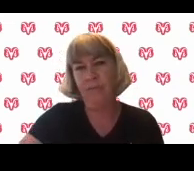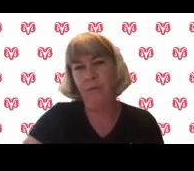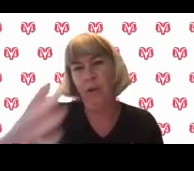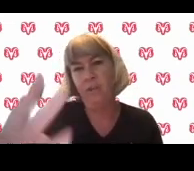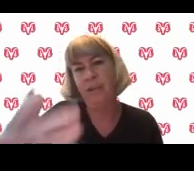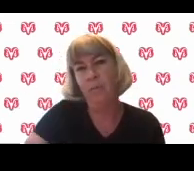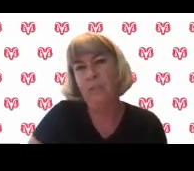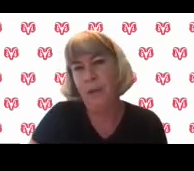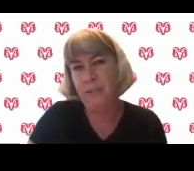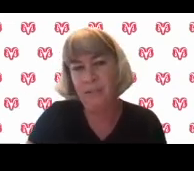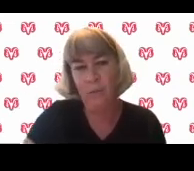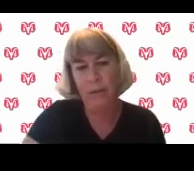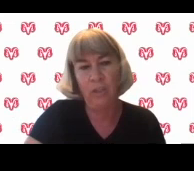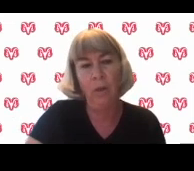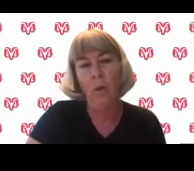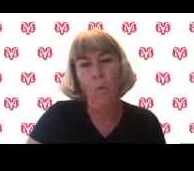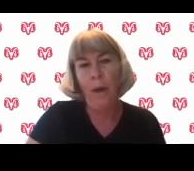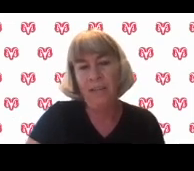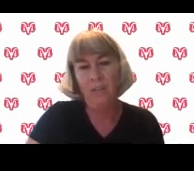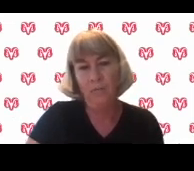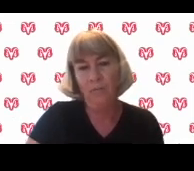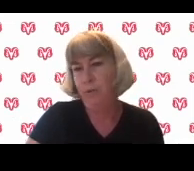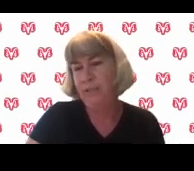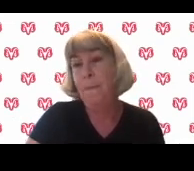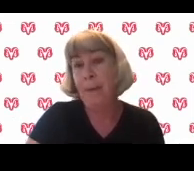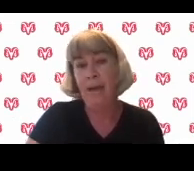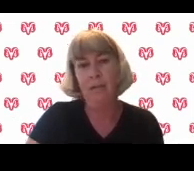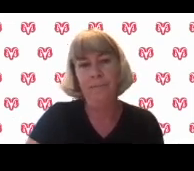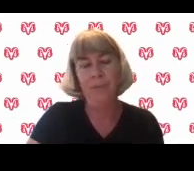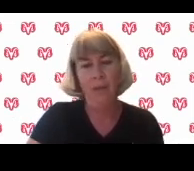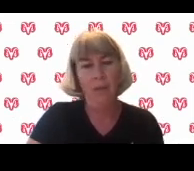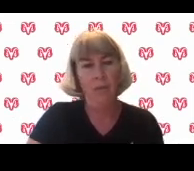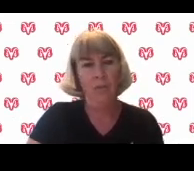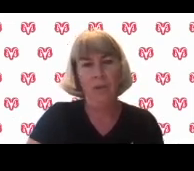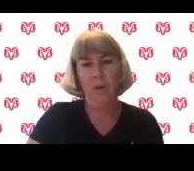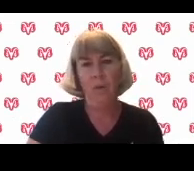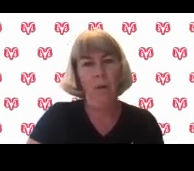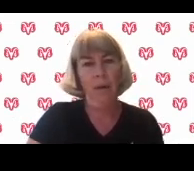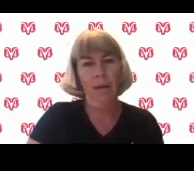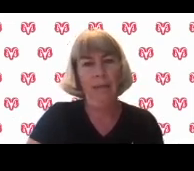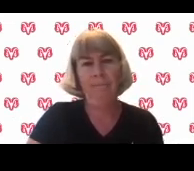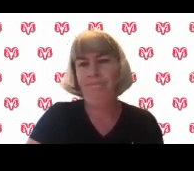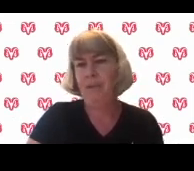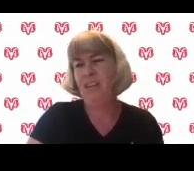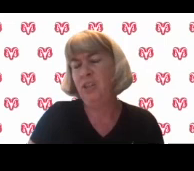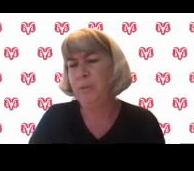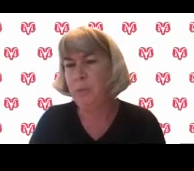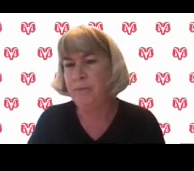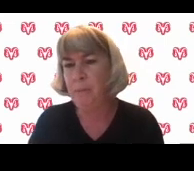and forth in response to this question Why does student voice matter? So I'm not sure which one of you